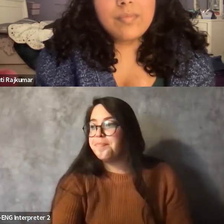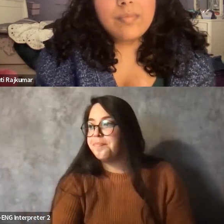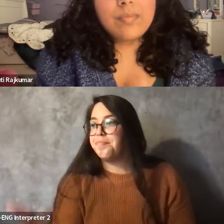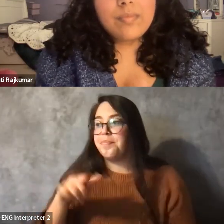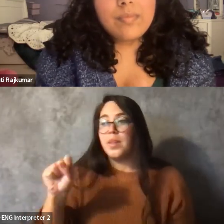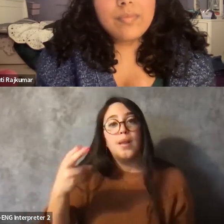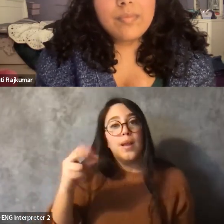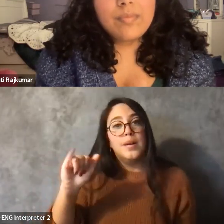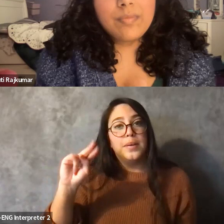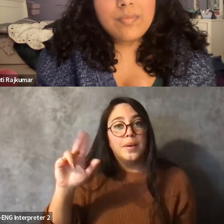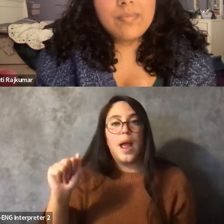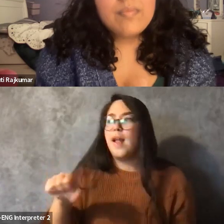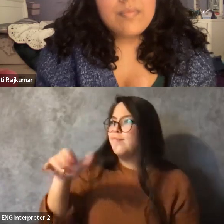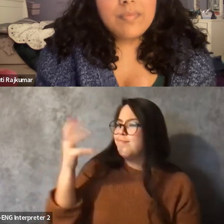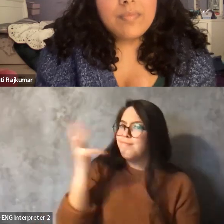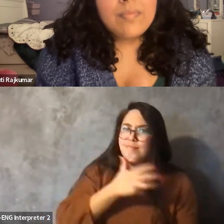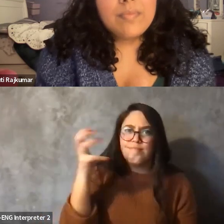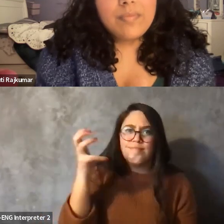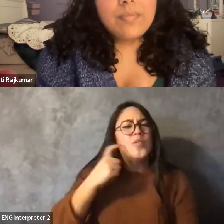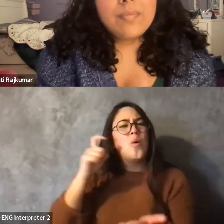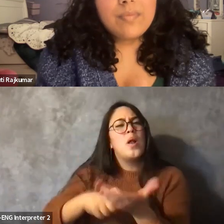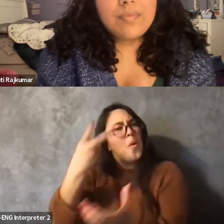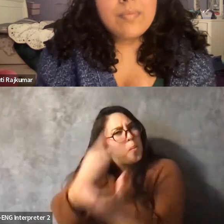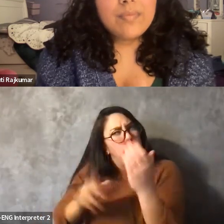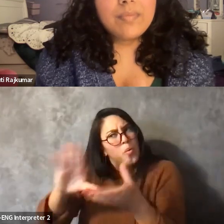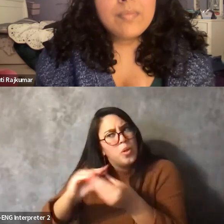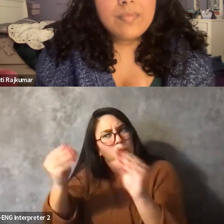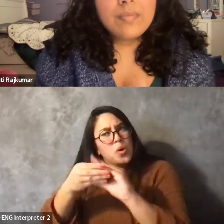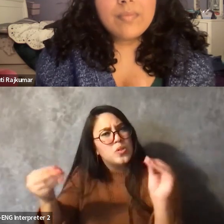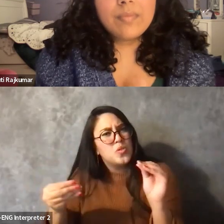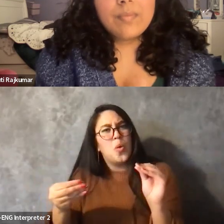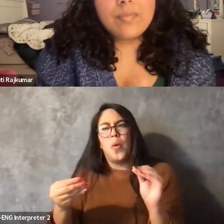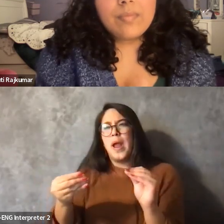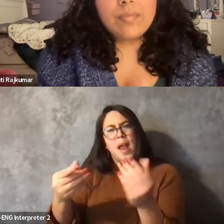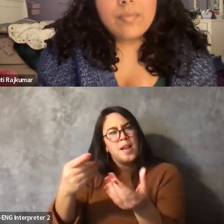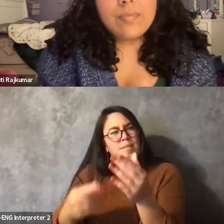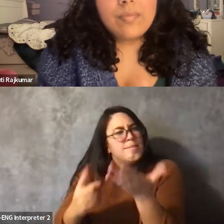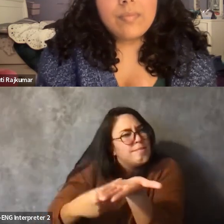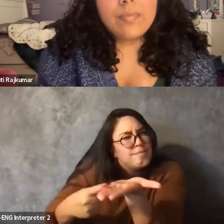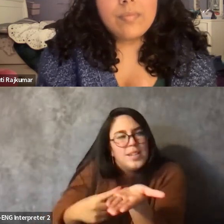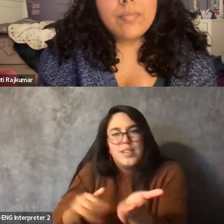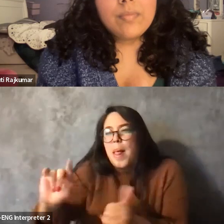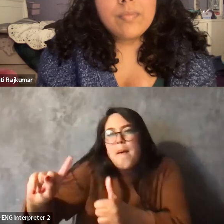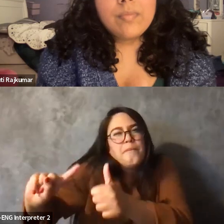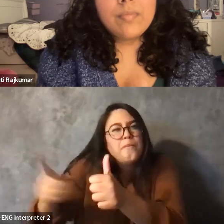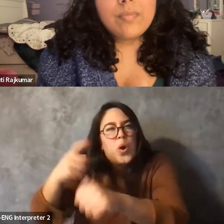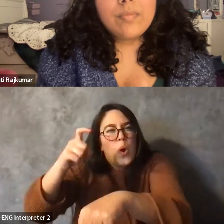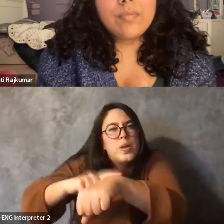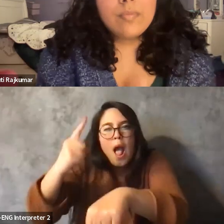as like starting a petition, putting up a tweet, right. Even writing a letter to your campus.